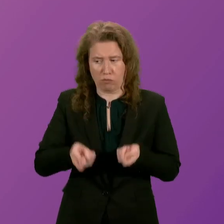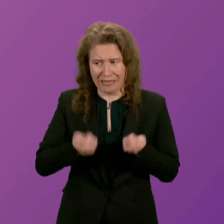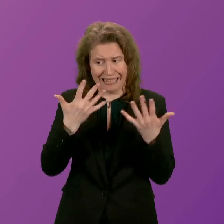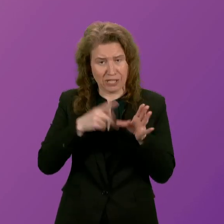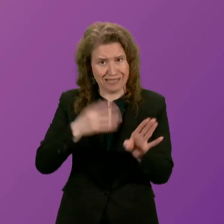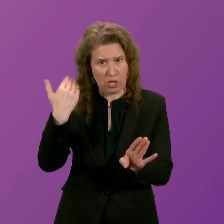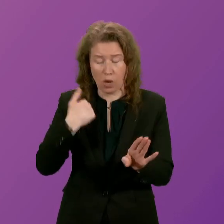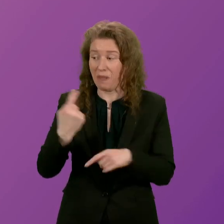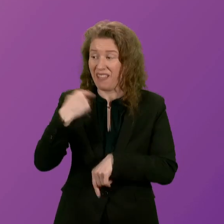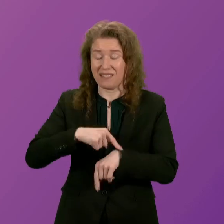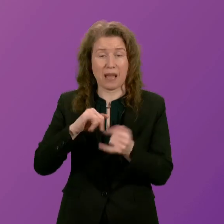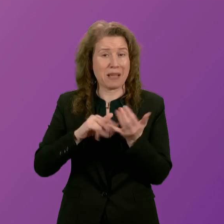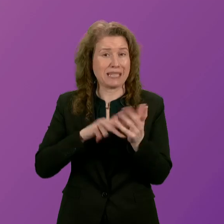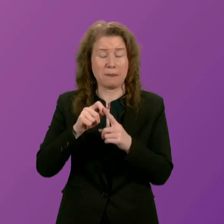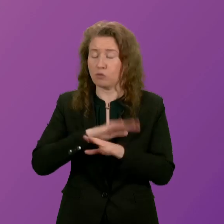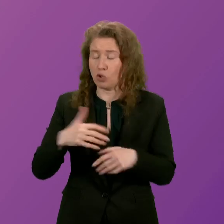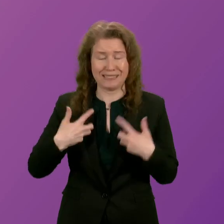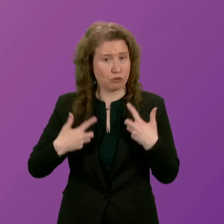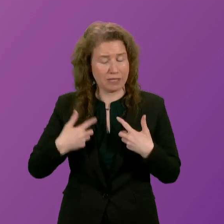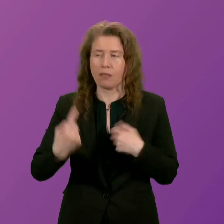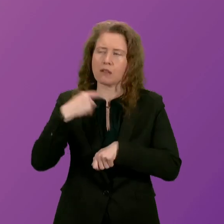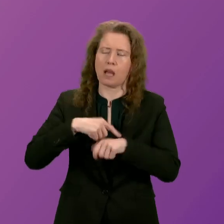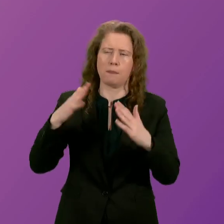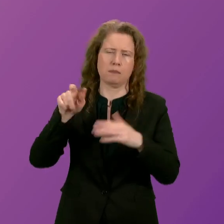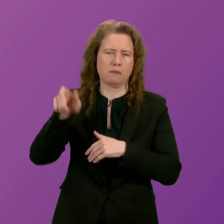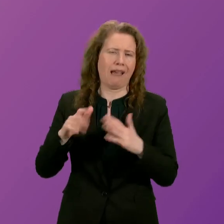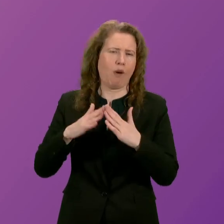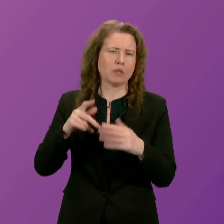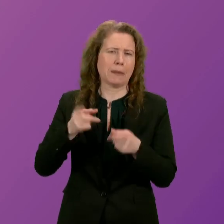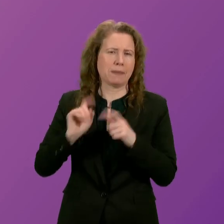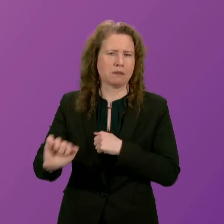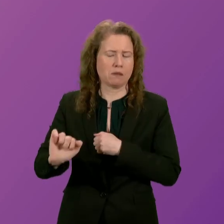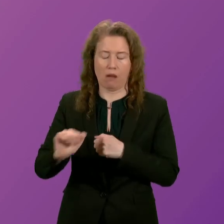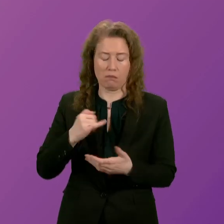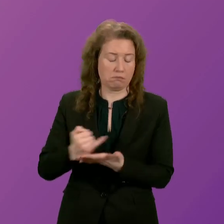disinterest of the Scottish National Party housing minister of the day. By then,